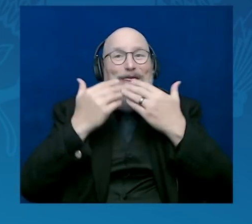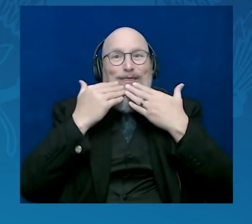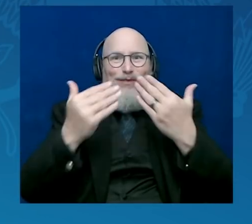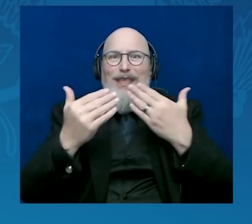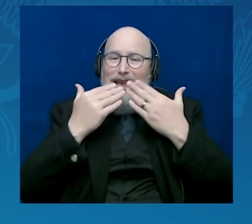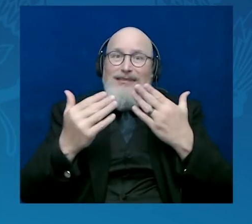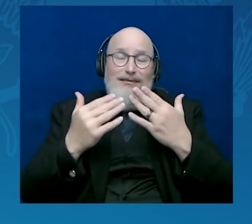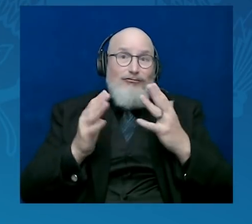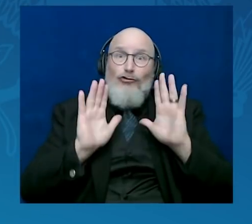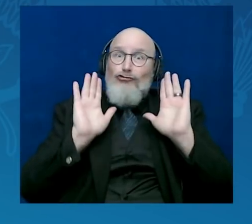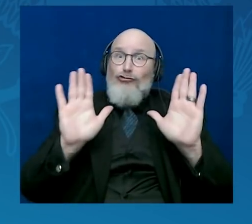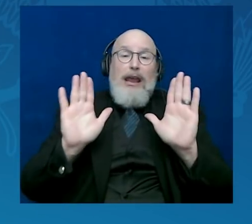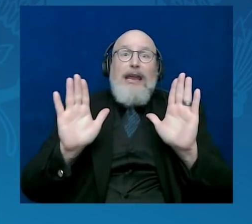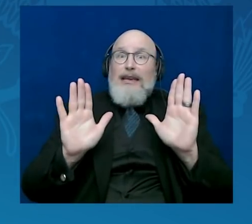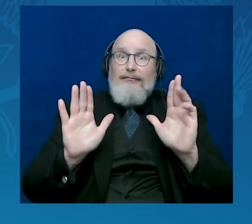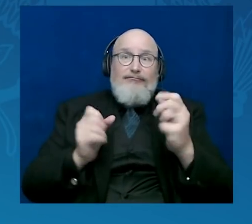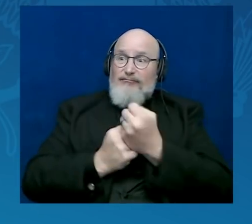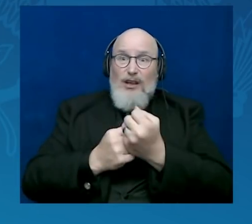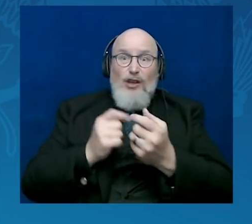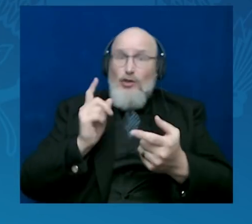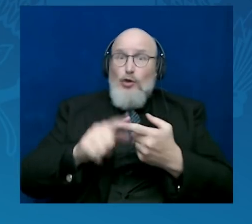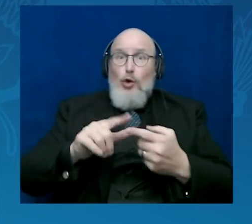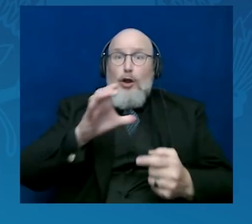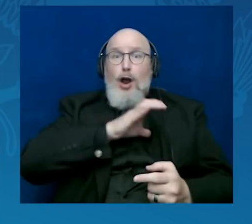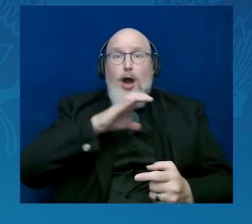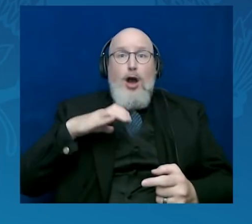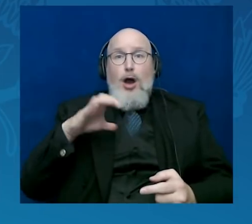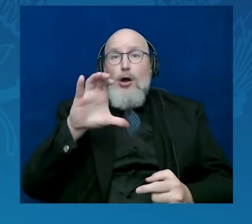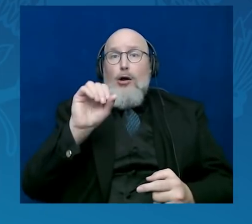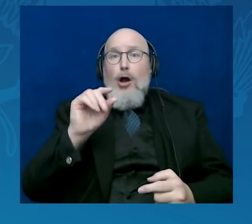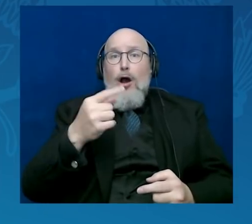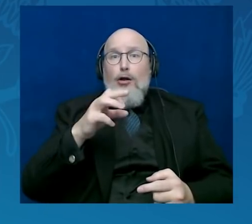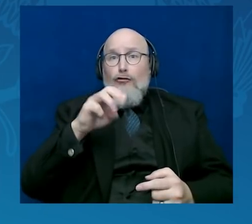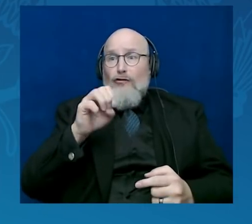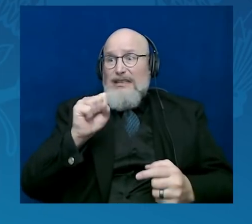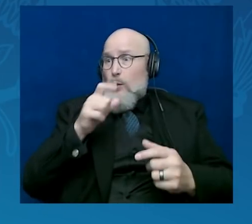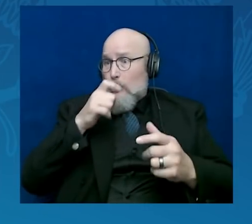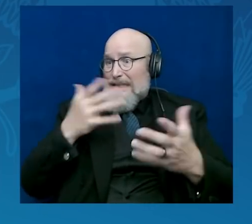to the congressional delegates that are here -- we passed a Bipartisan Infrastructure Law